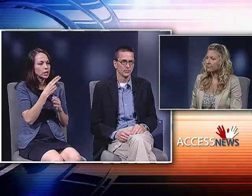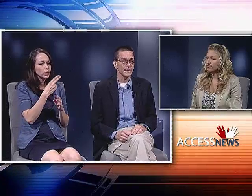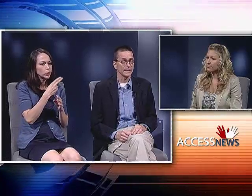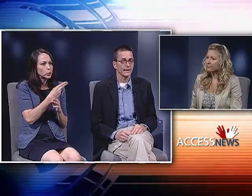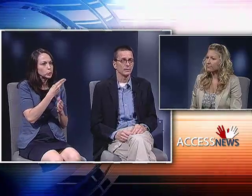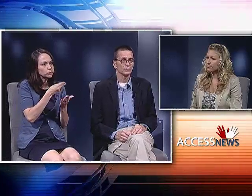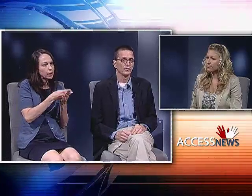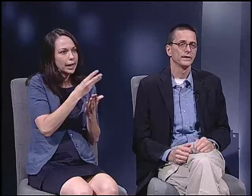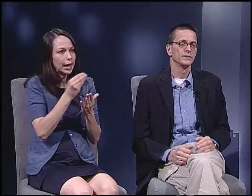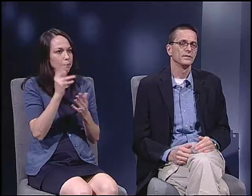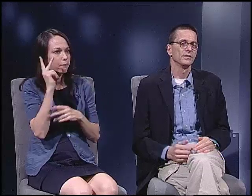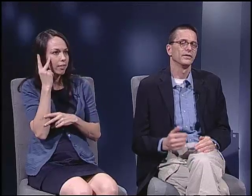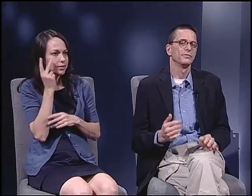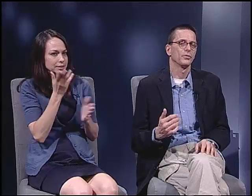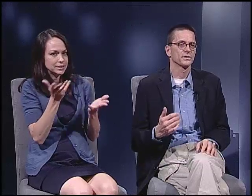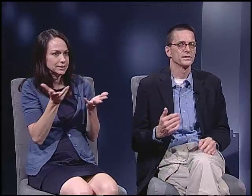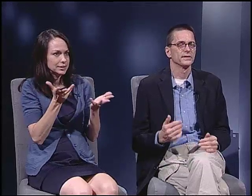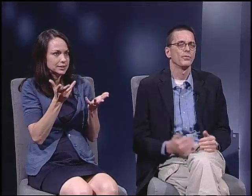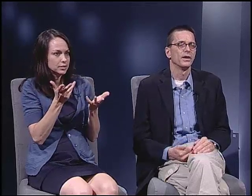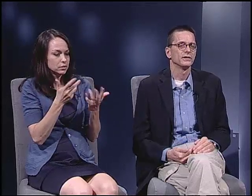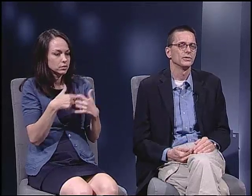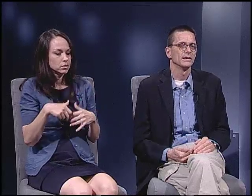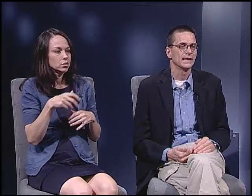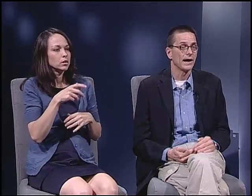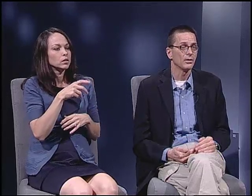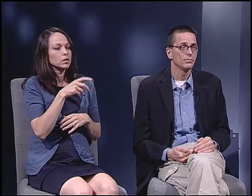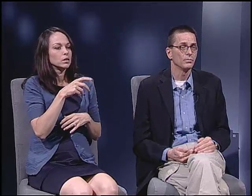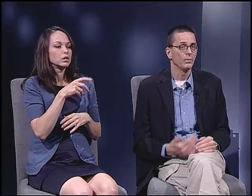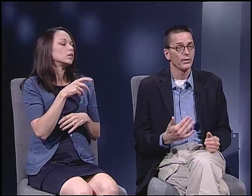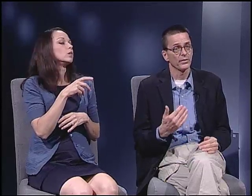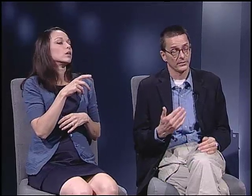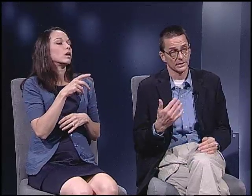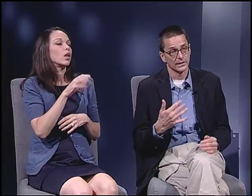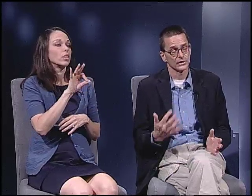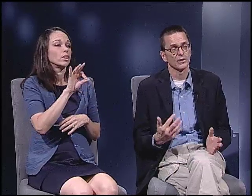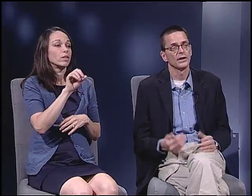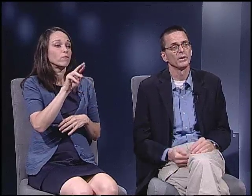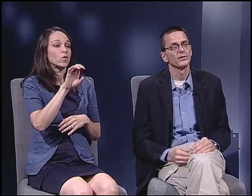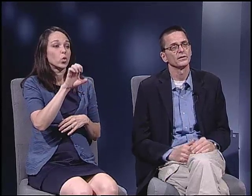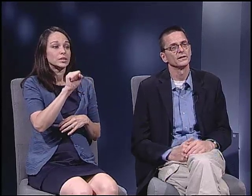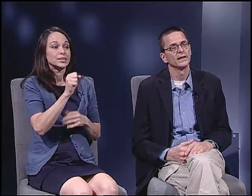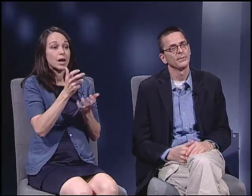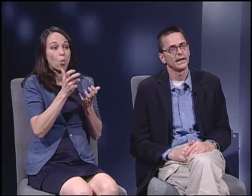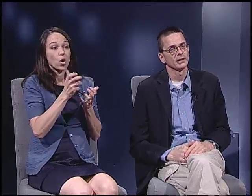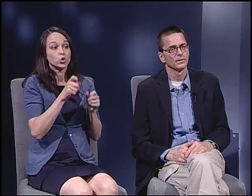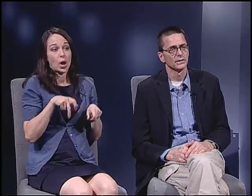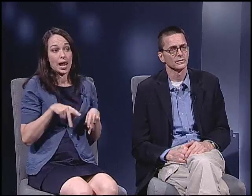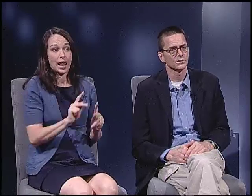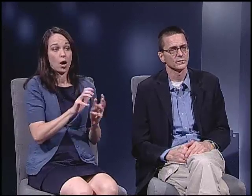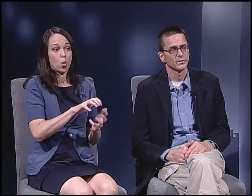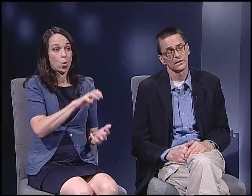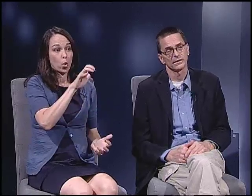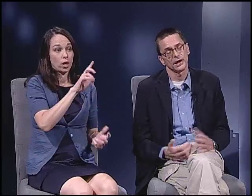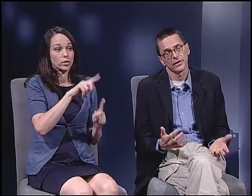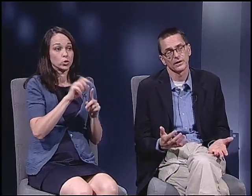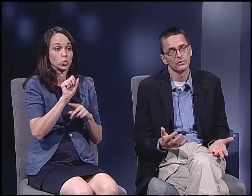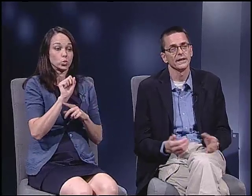Right now, the forces that want to allow wealth, concentrated wealth to dominate our political sphere I think are winning.